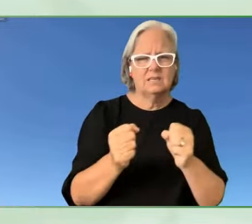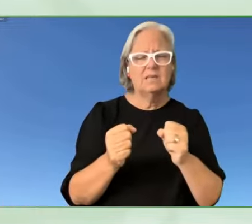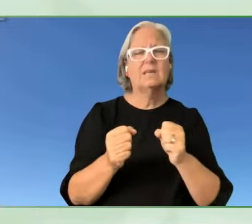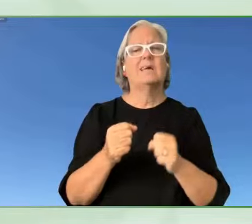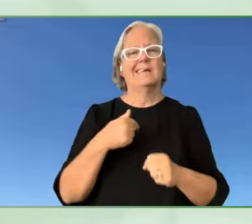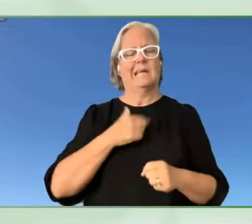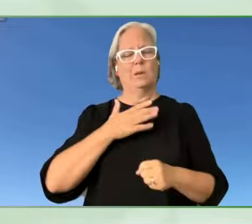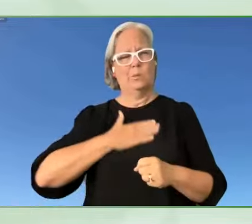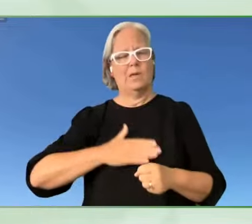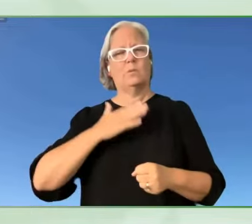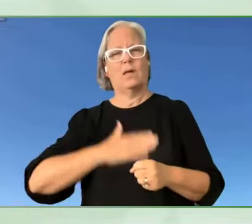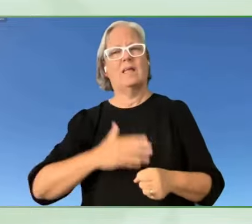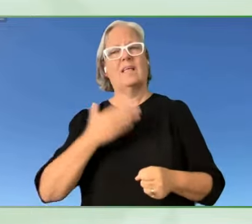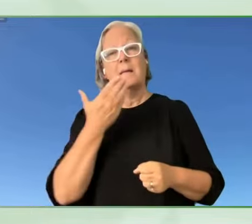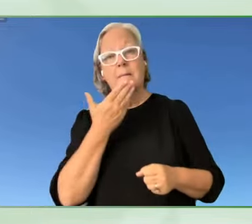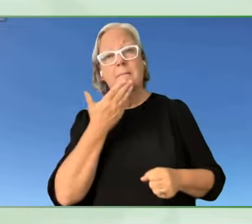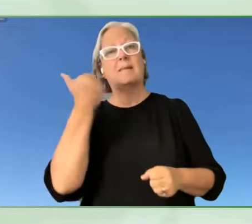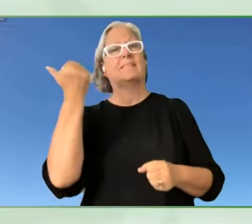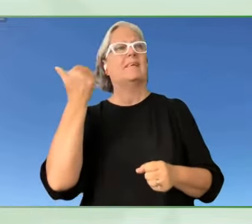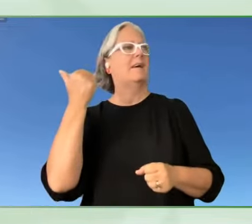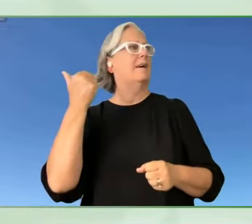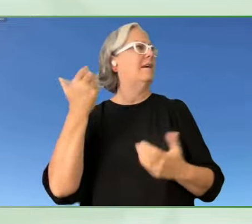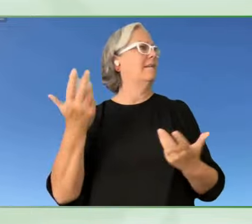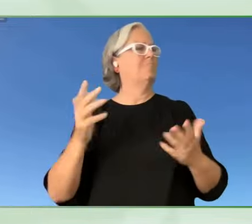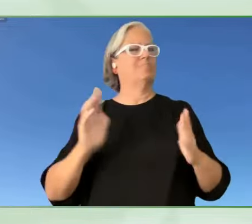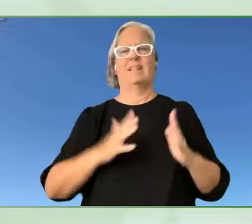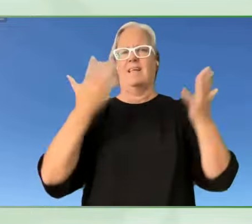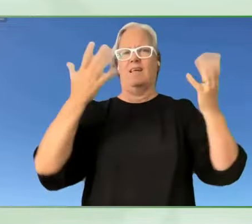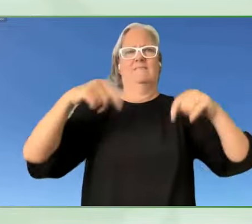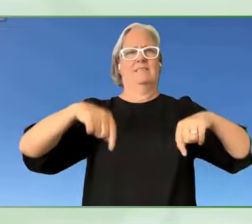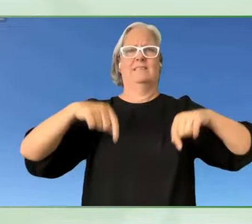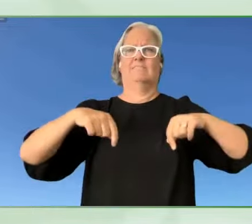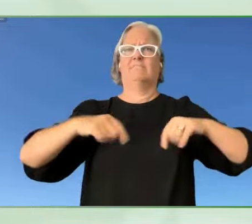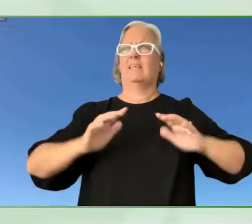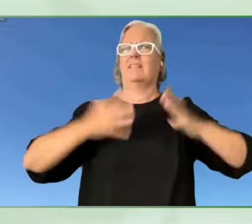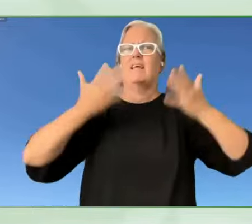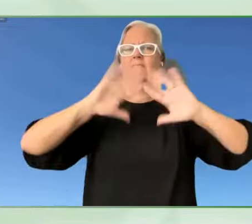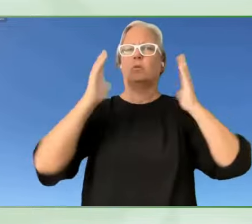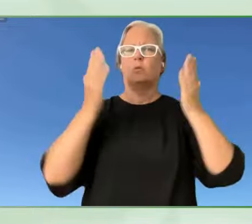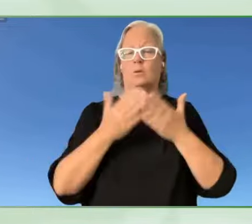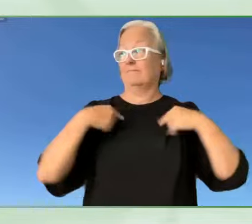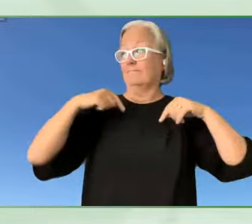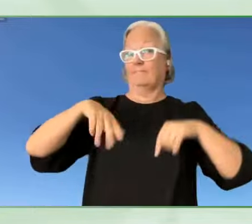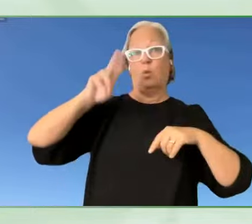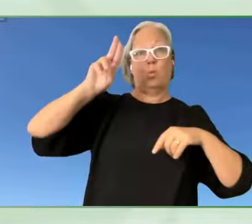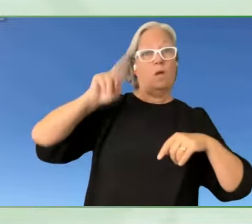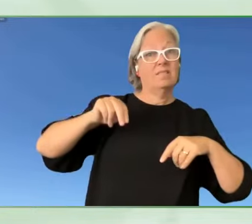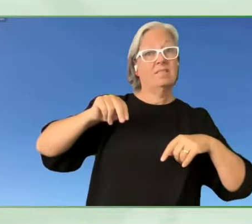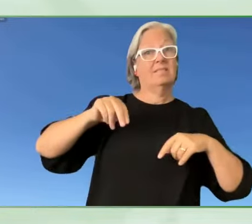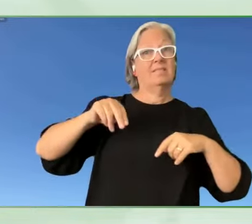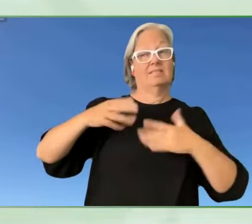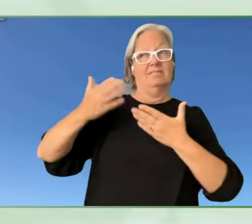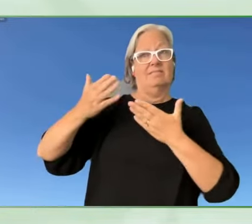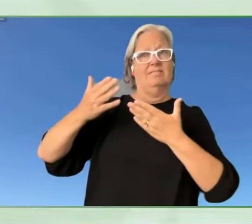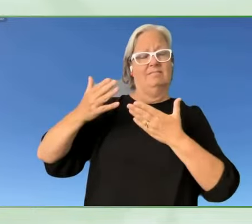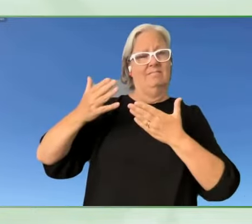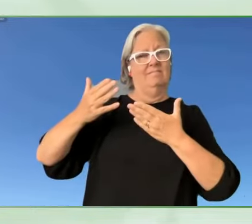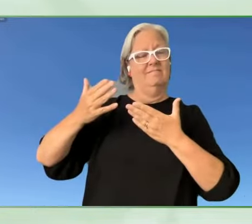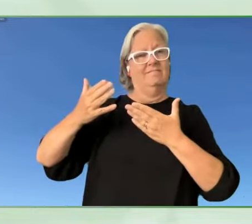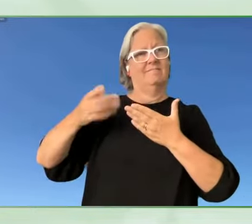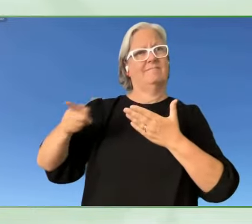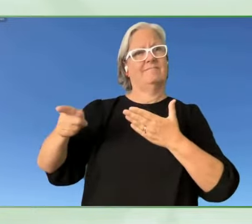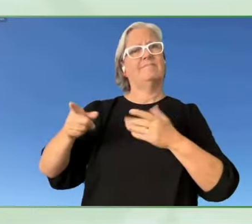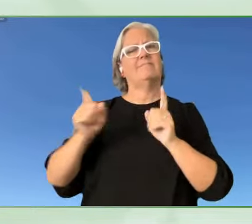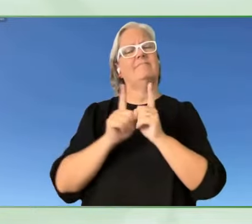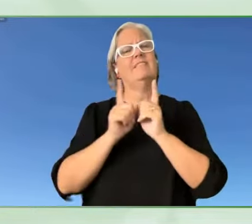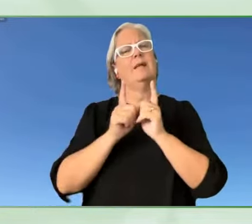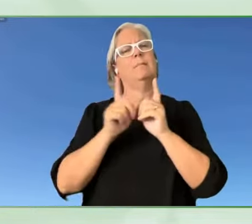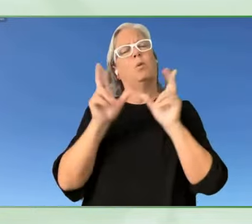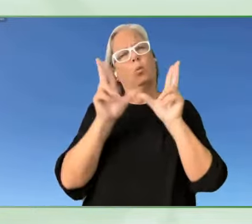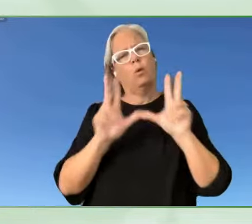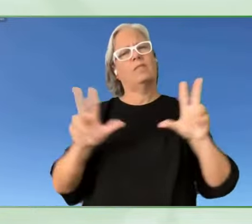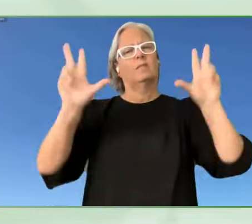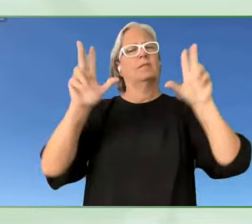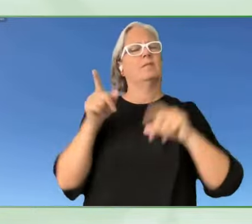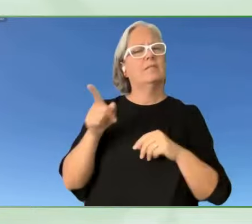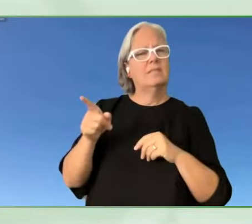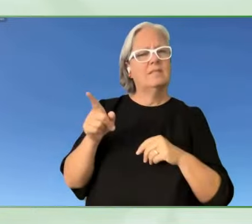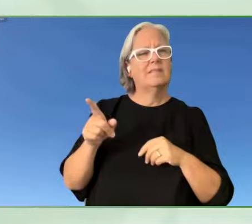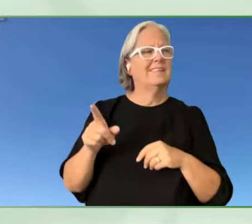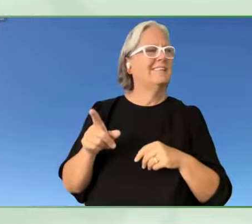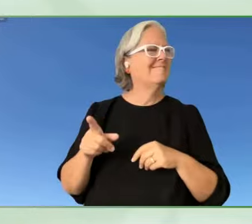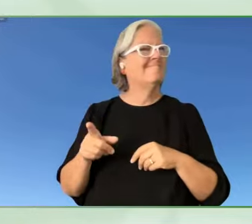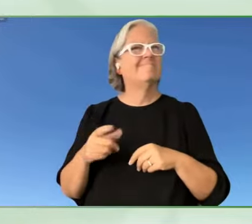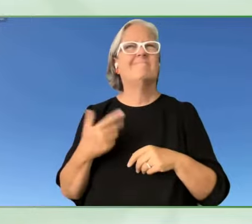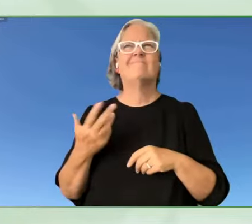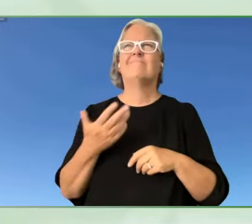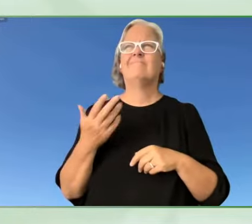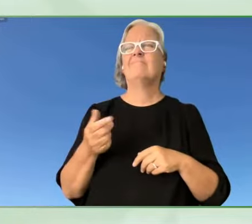But in India, we have released the checklist, because before that, there was no way of even